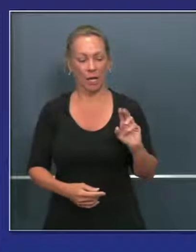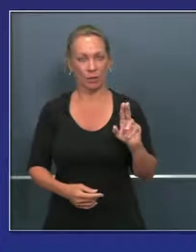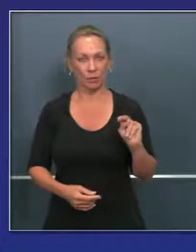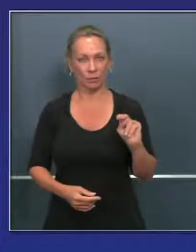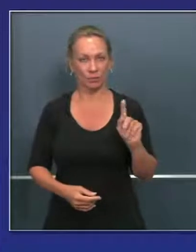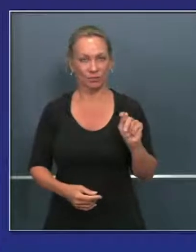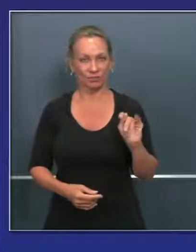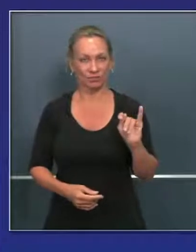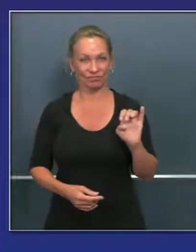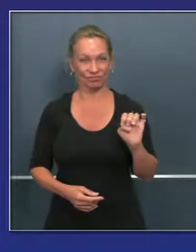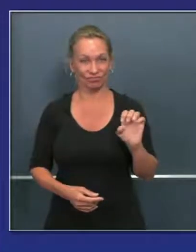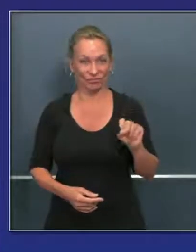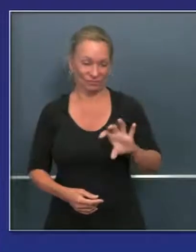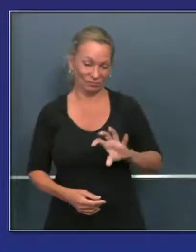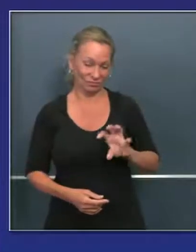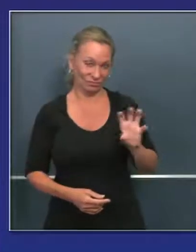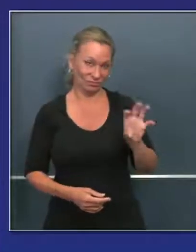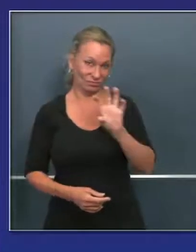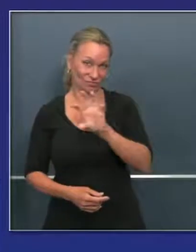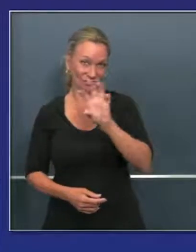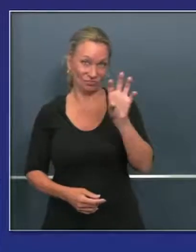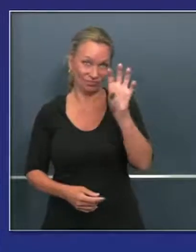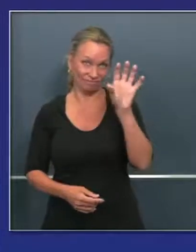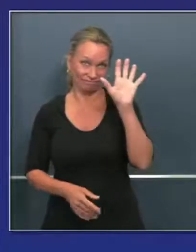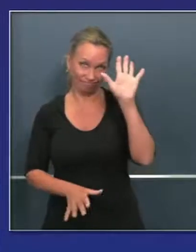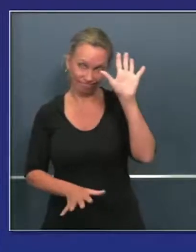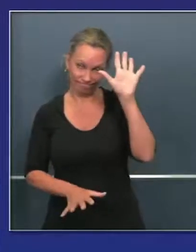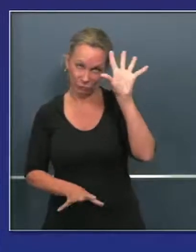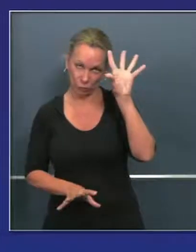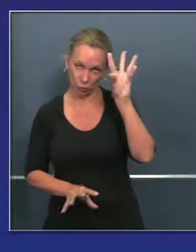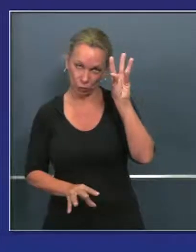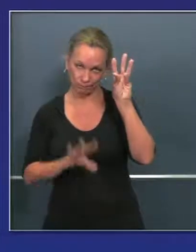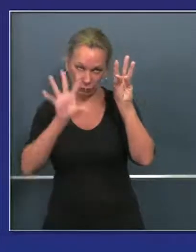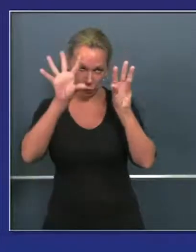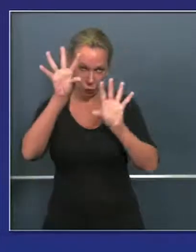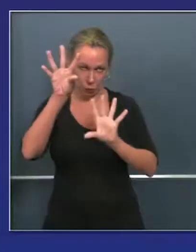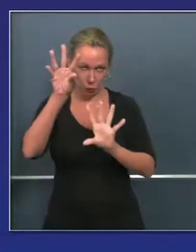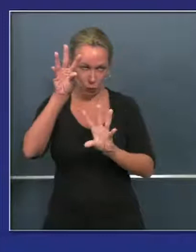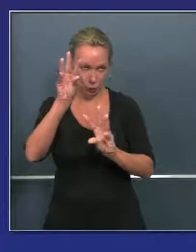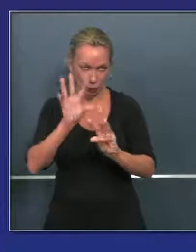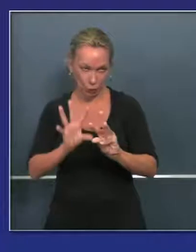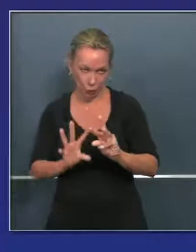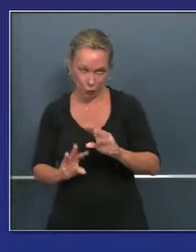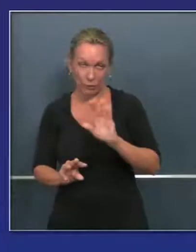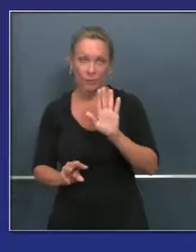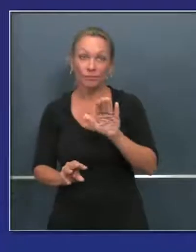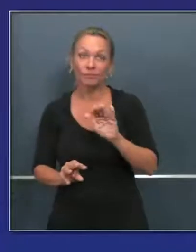switch by closing down bars in order to slow the spread of the virus we also recommended yesterday